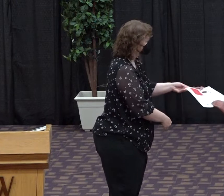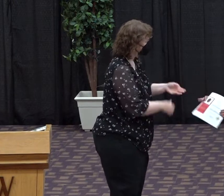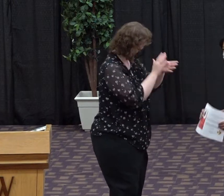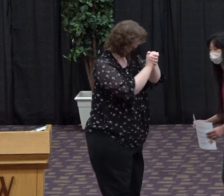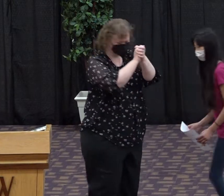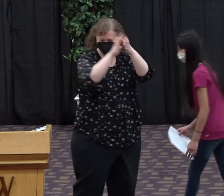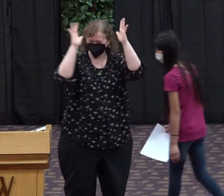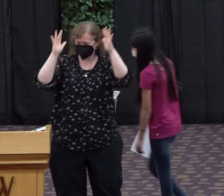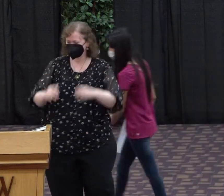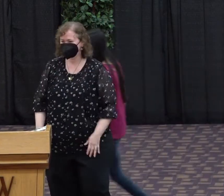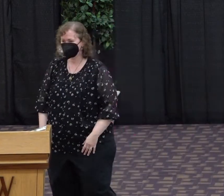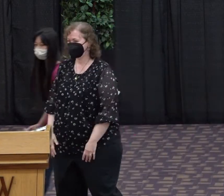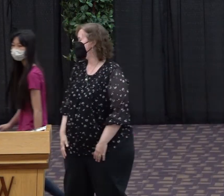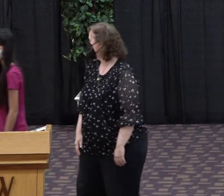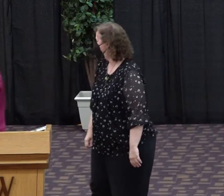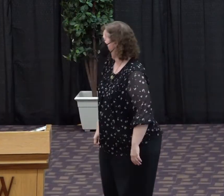Thank you. Congratulations!